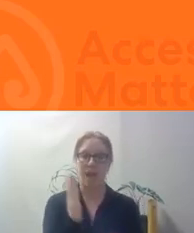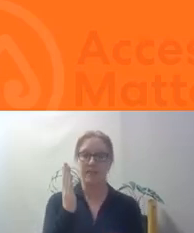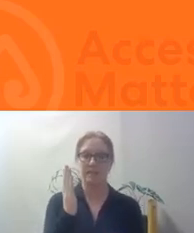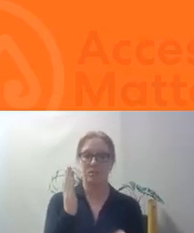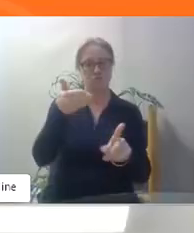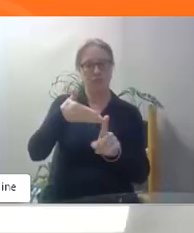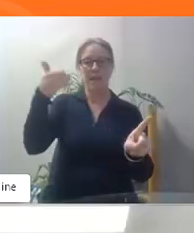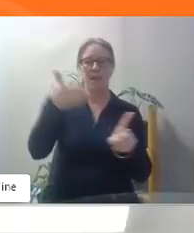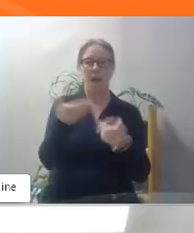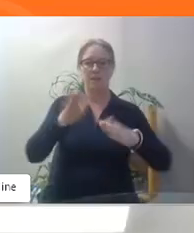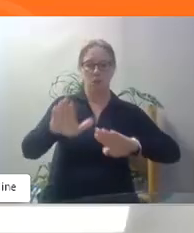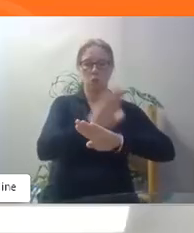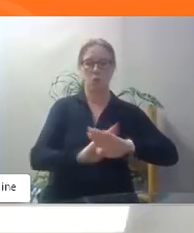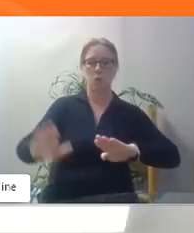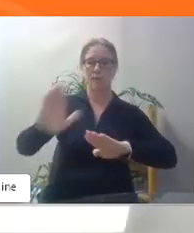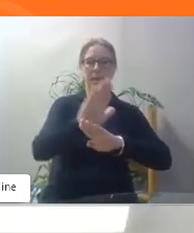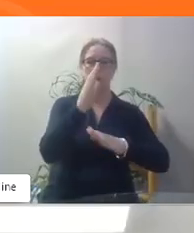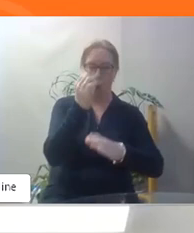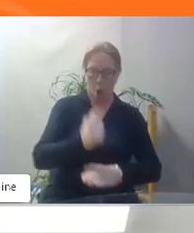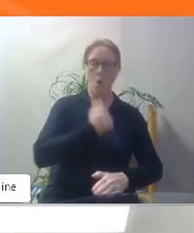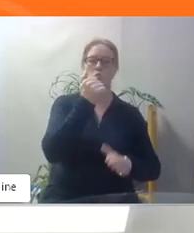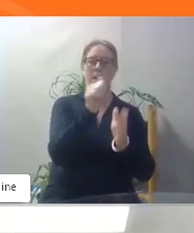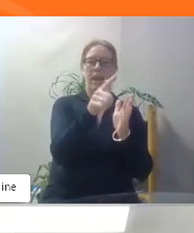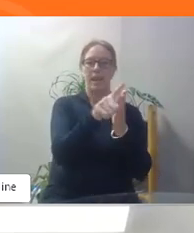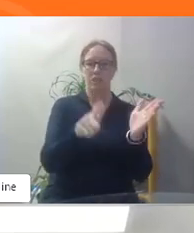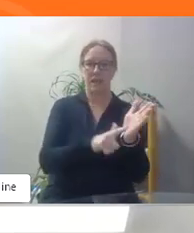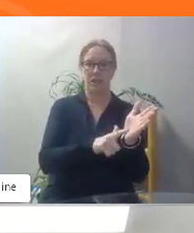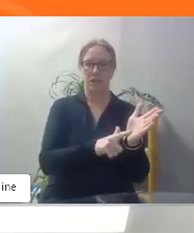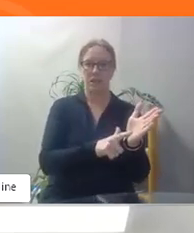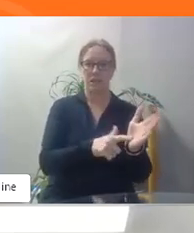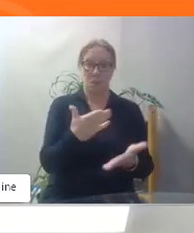New Zealand's legislation. And so I think it's so crucial for